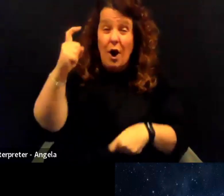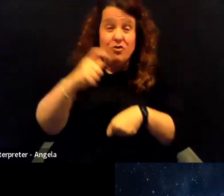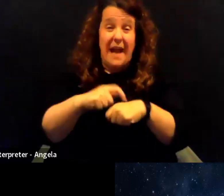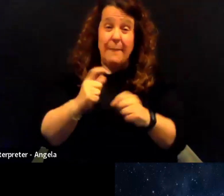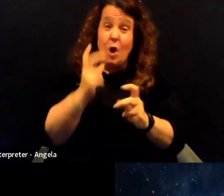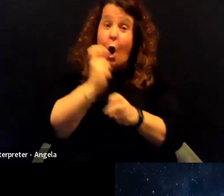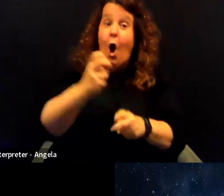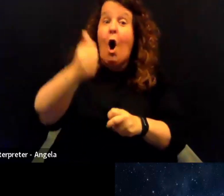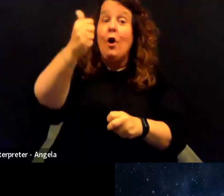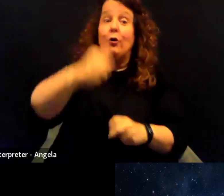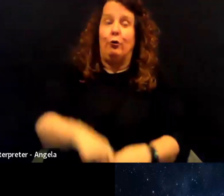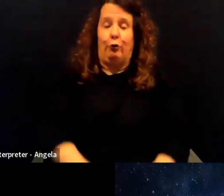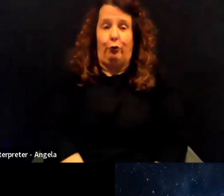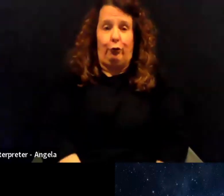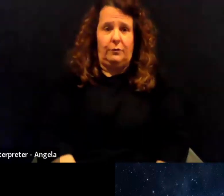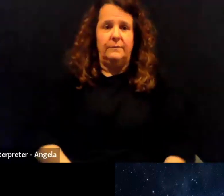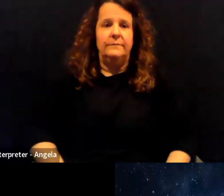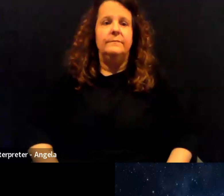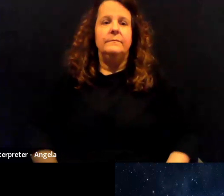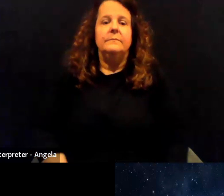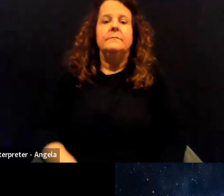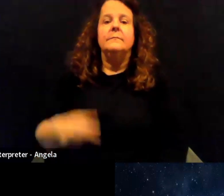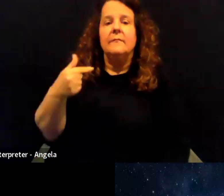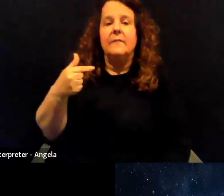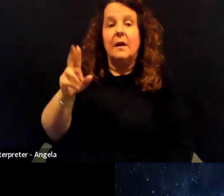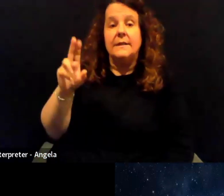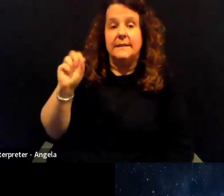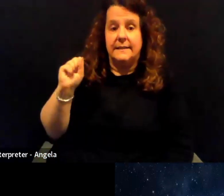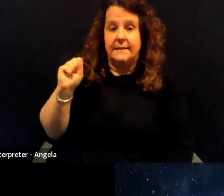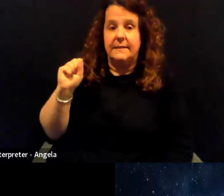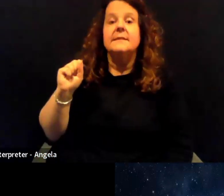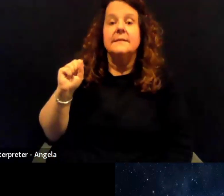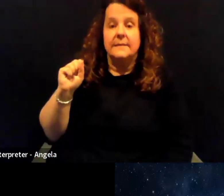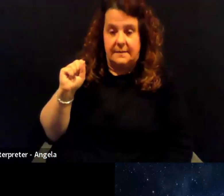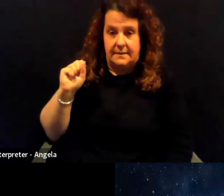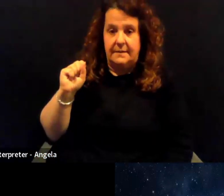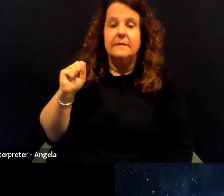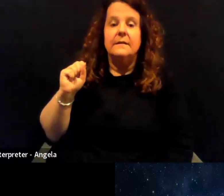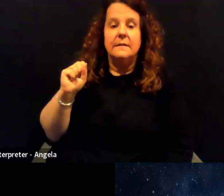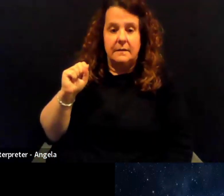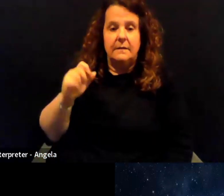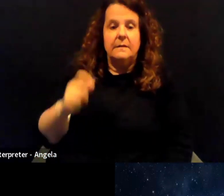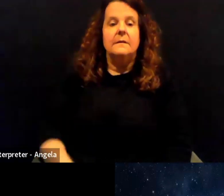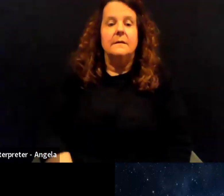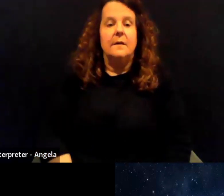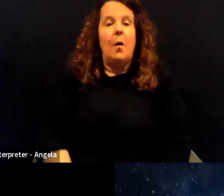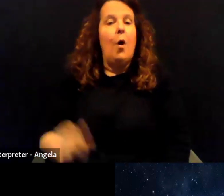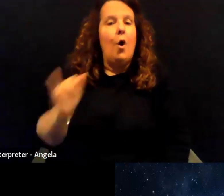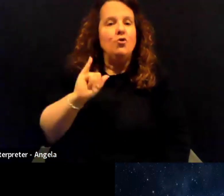Sorry, but we should also mention that, because of the, there's probably lack of exposure, right?